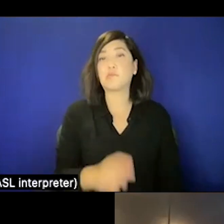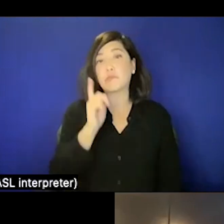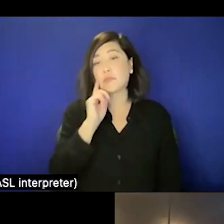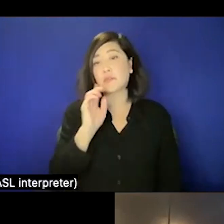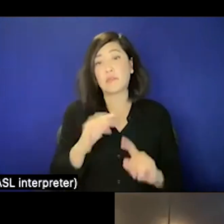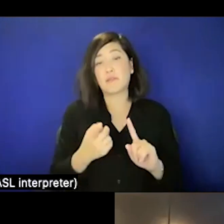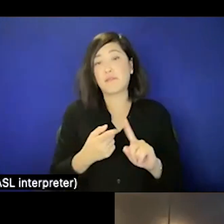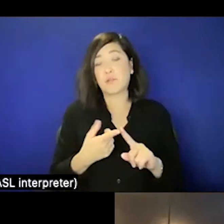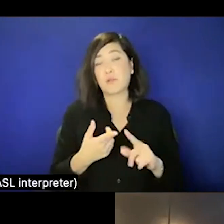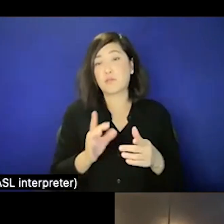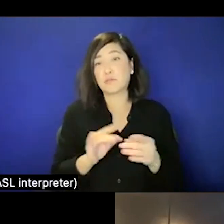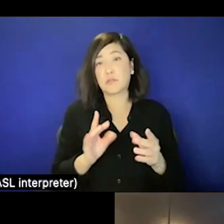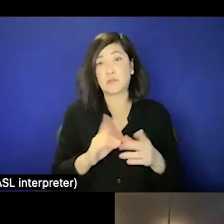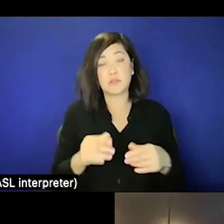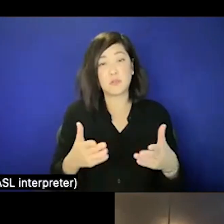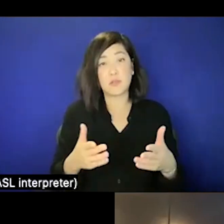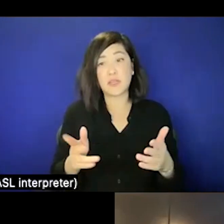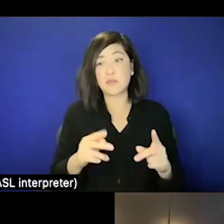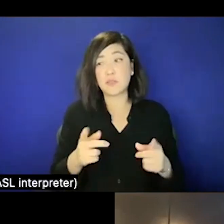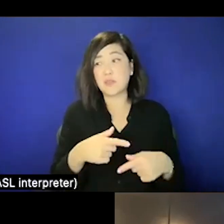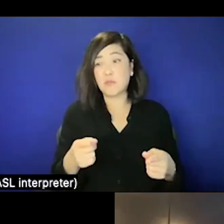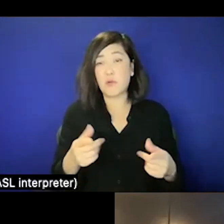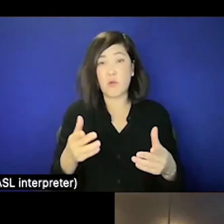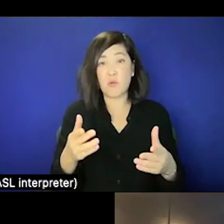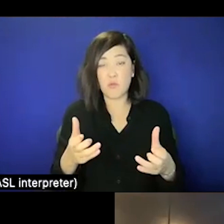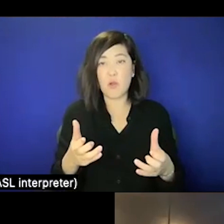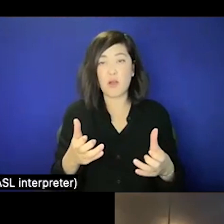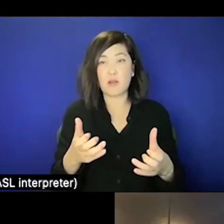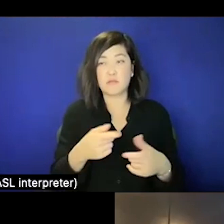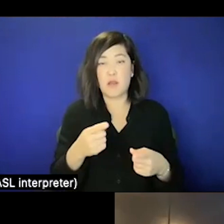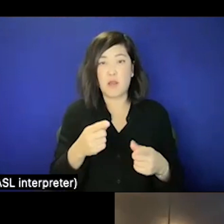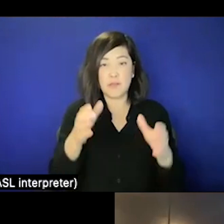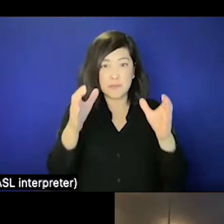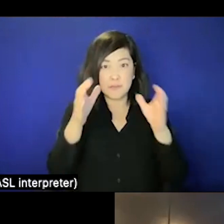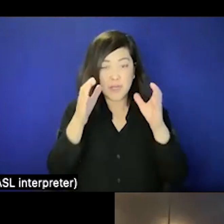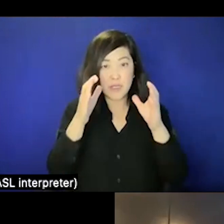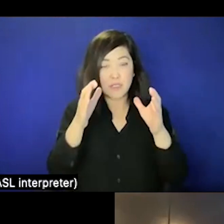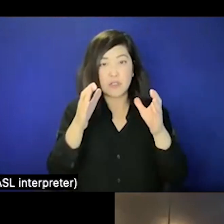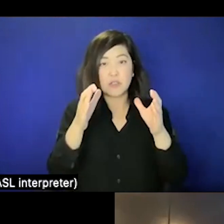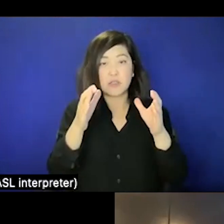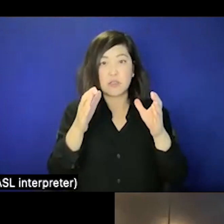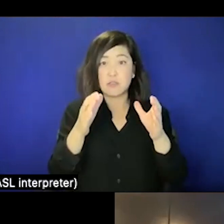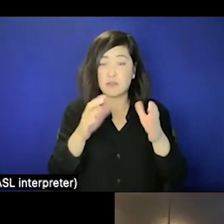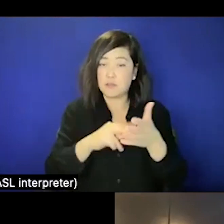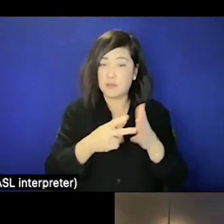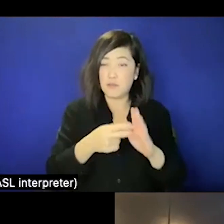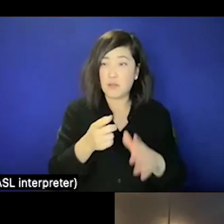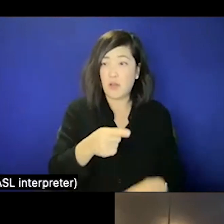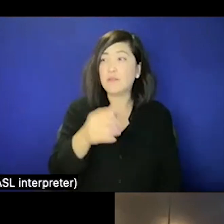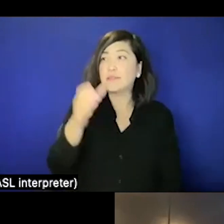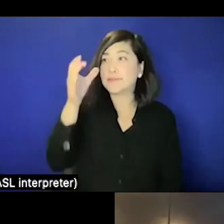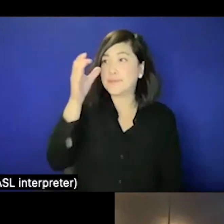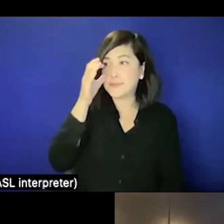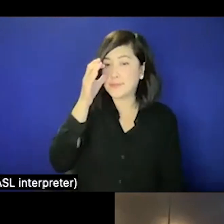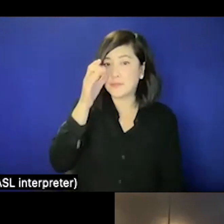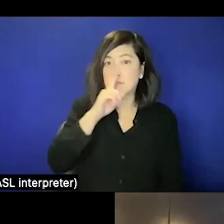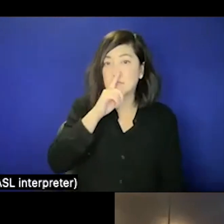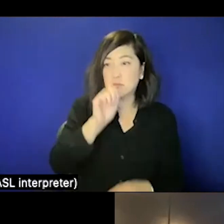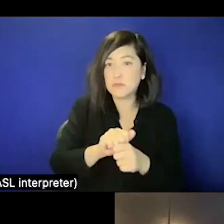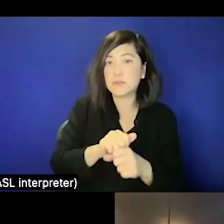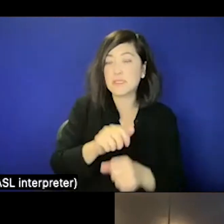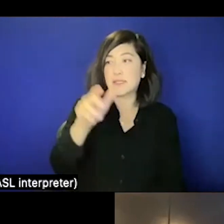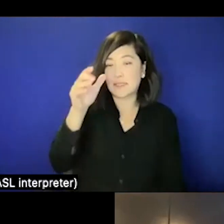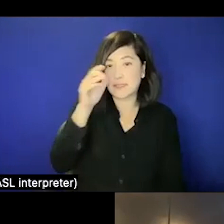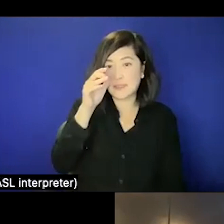so start by listening. This is something I was very impressed by the work that you